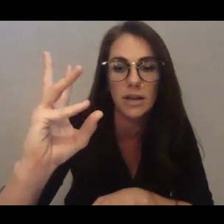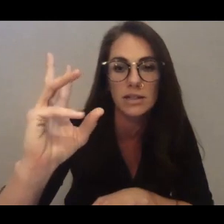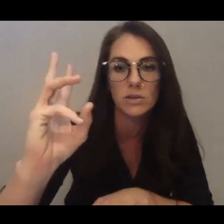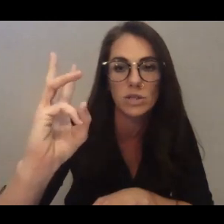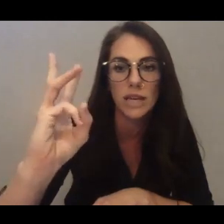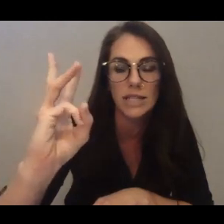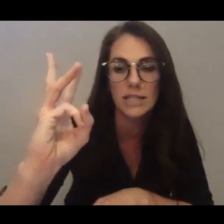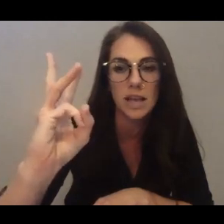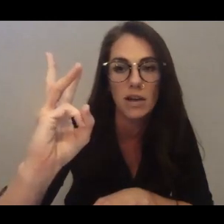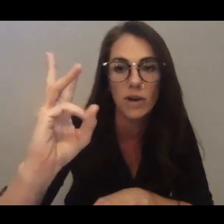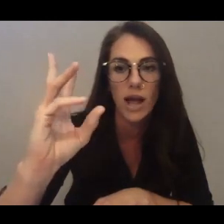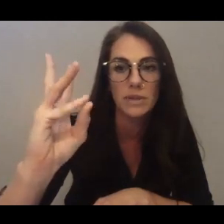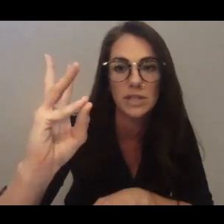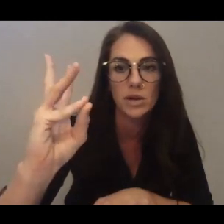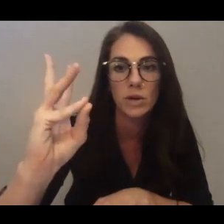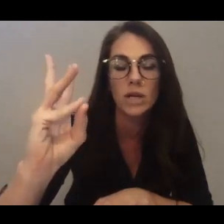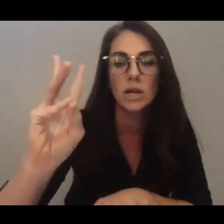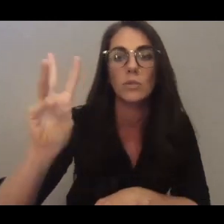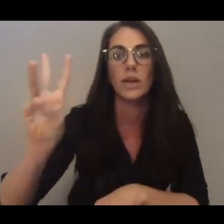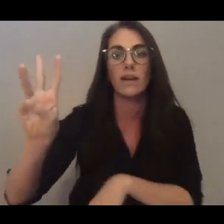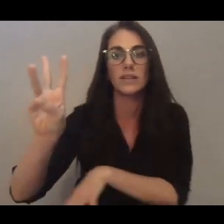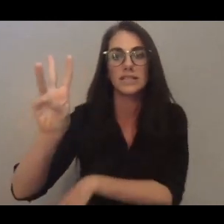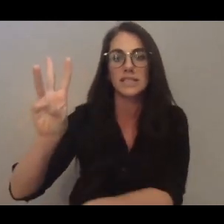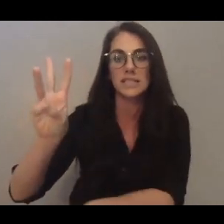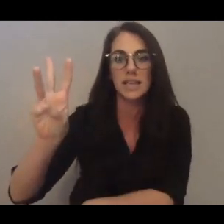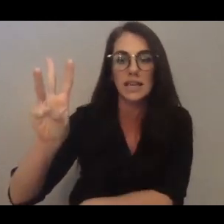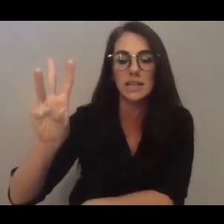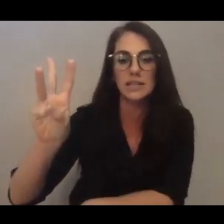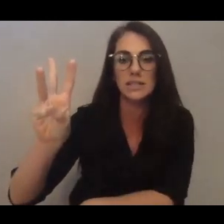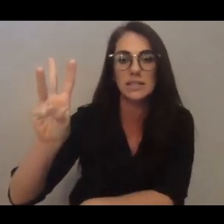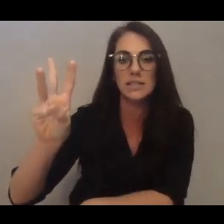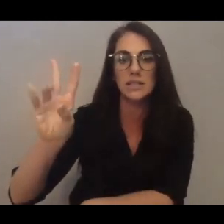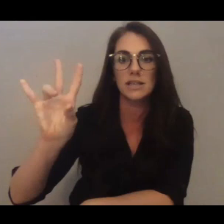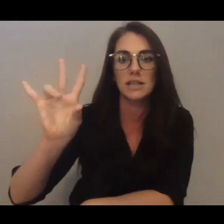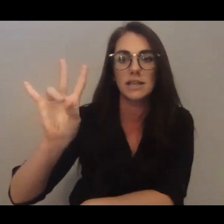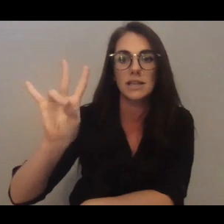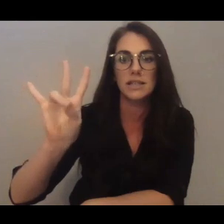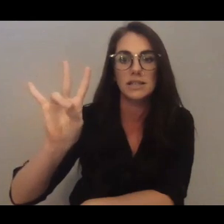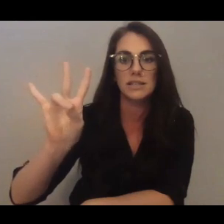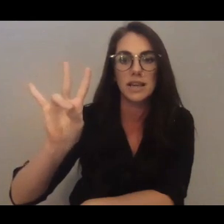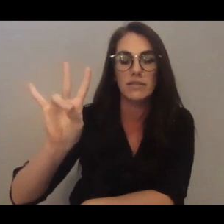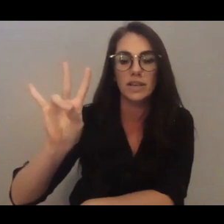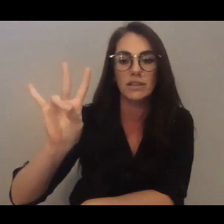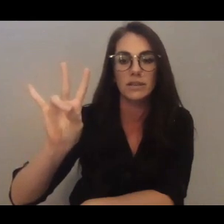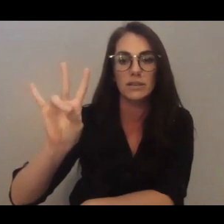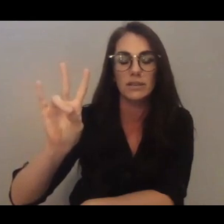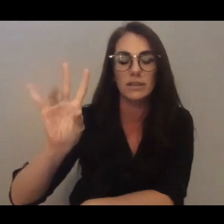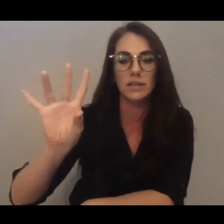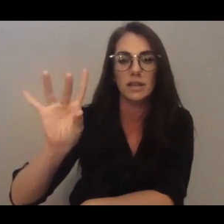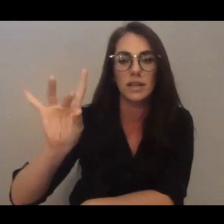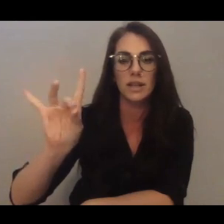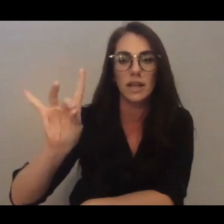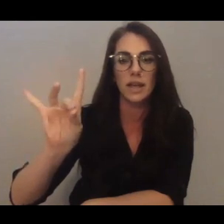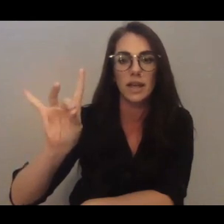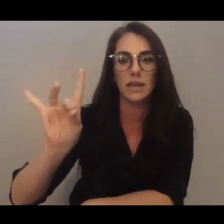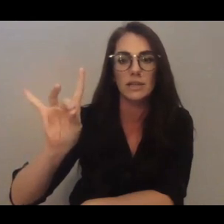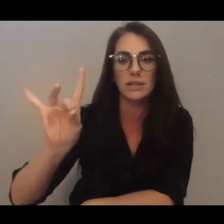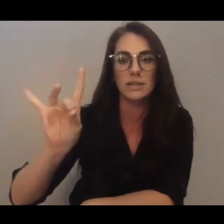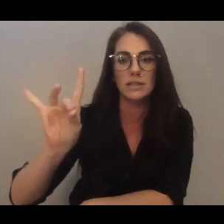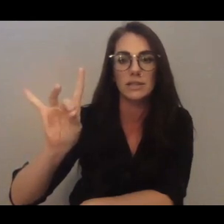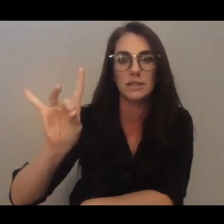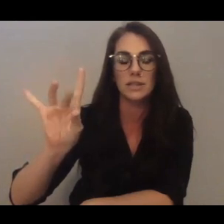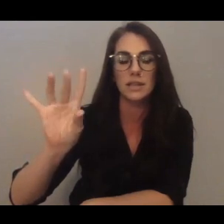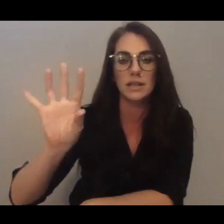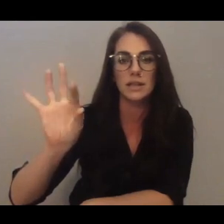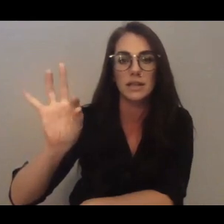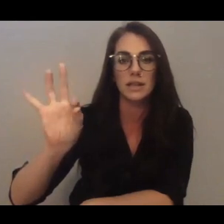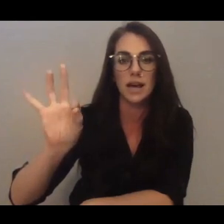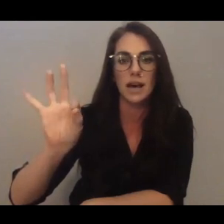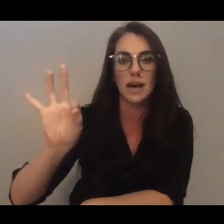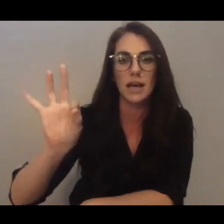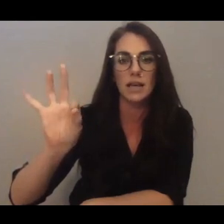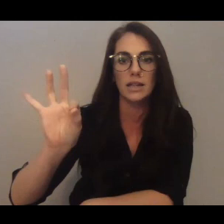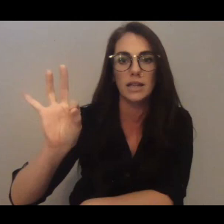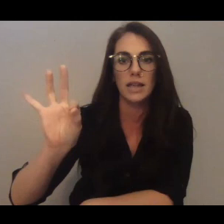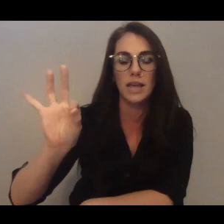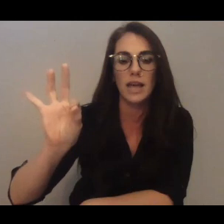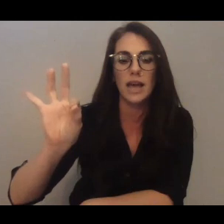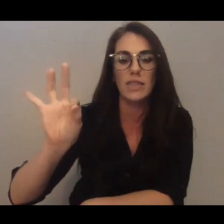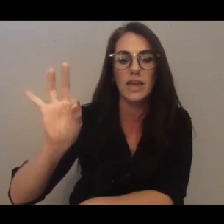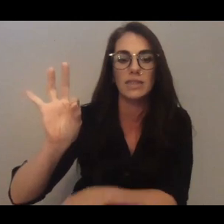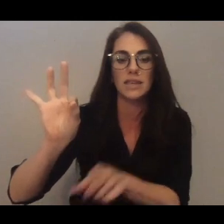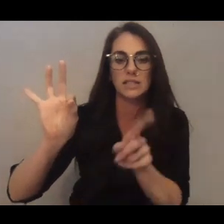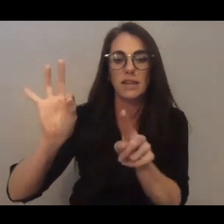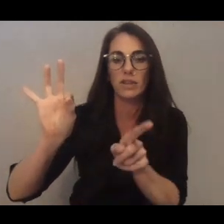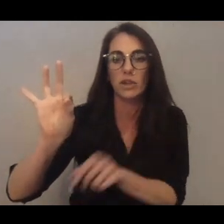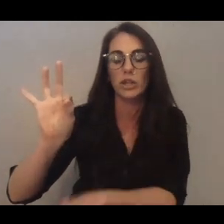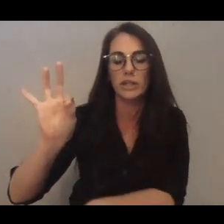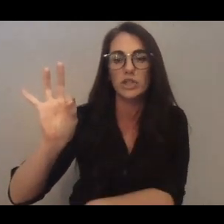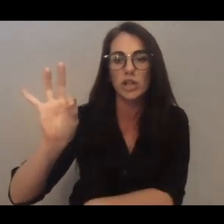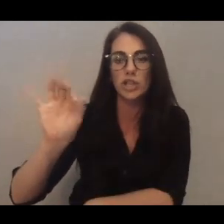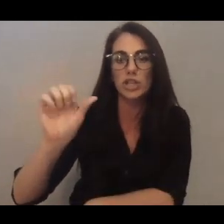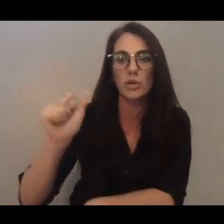So it does not wrap so we have 6, 7, 8, 9, and then this lovely little illustration showing